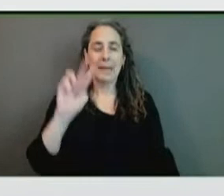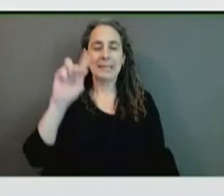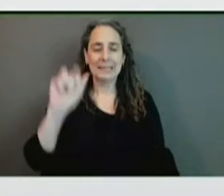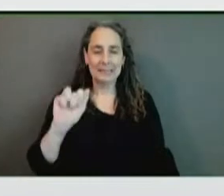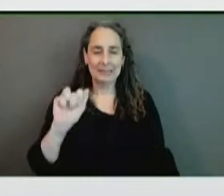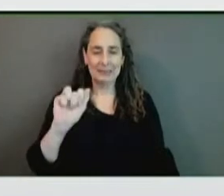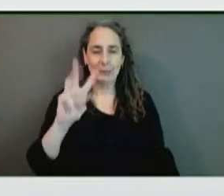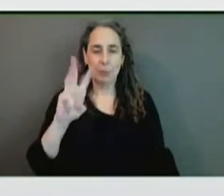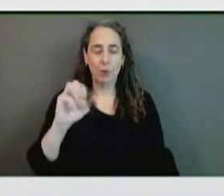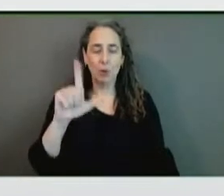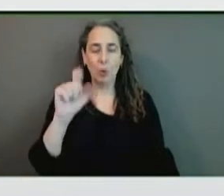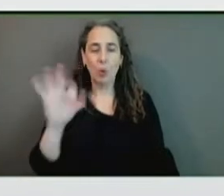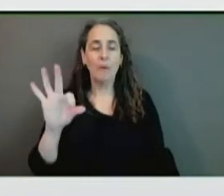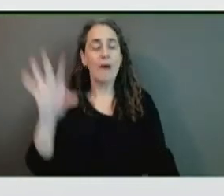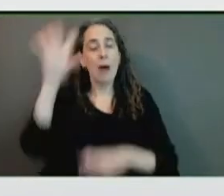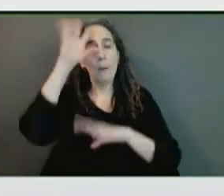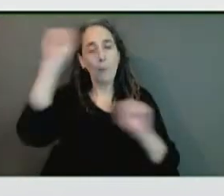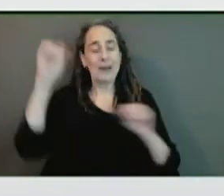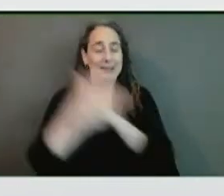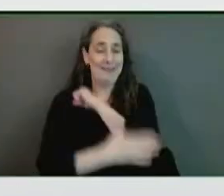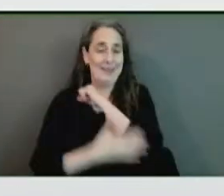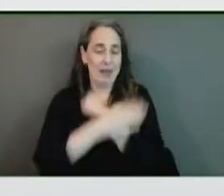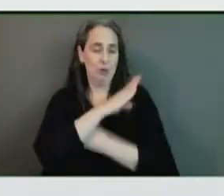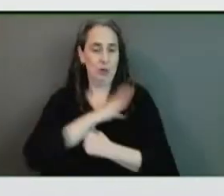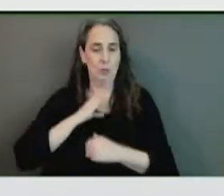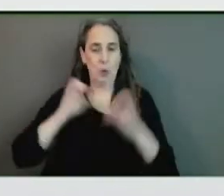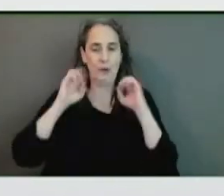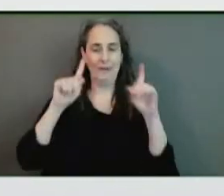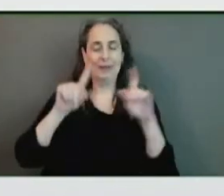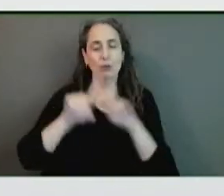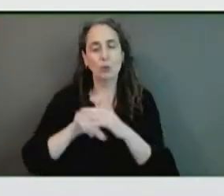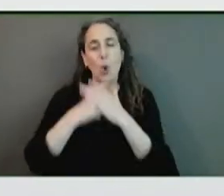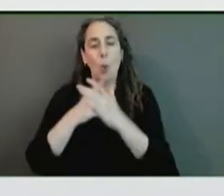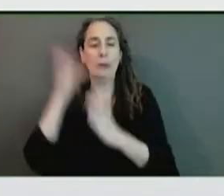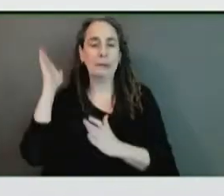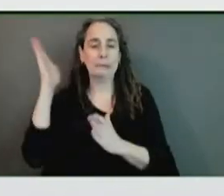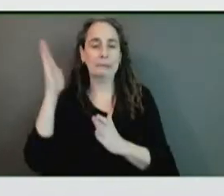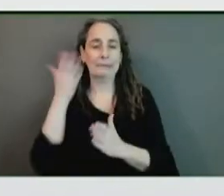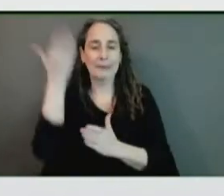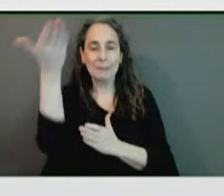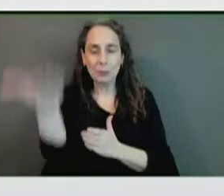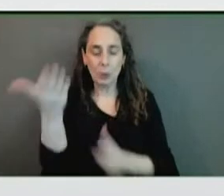and to have this Brendan Wolff, the president of the county's board of education here. To